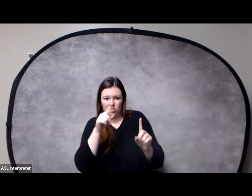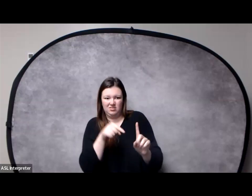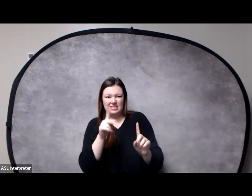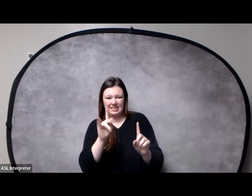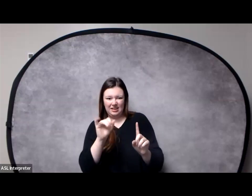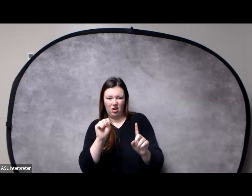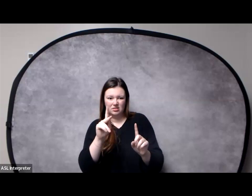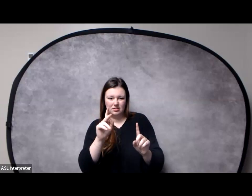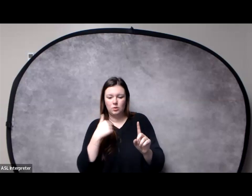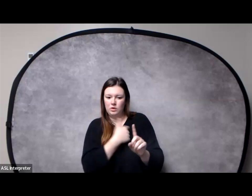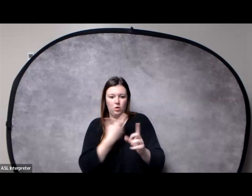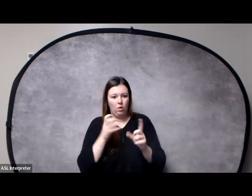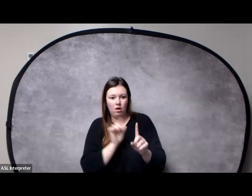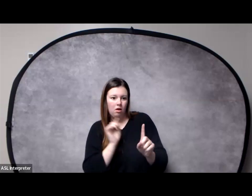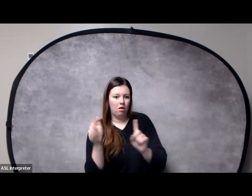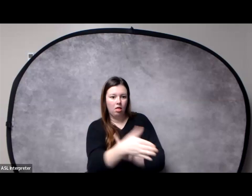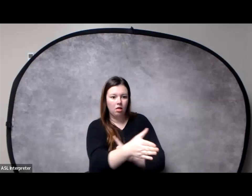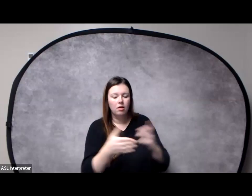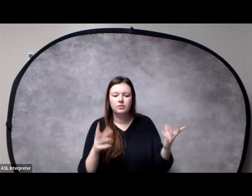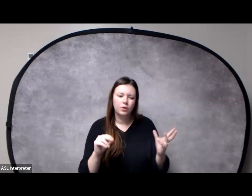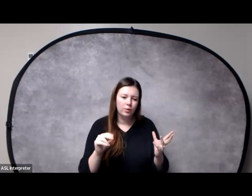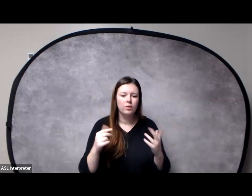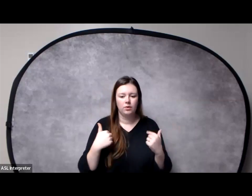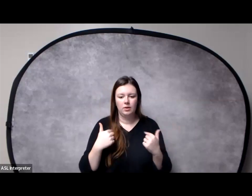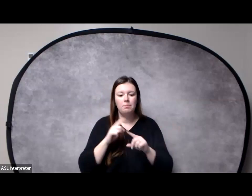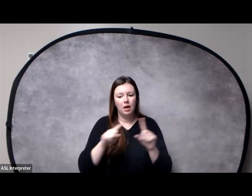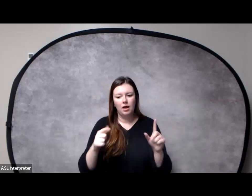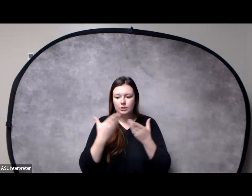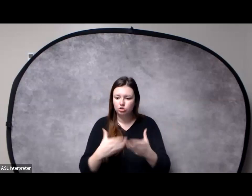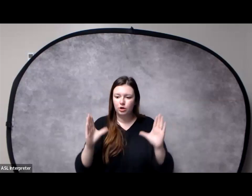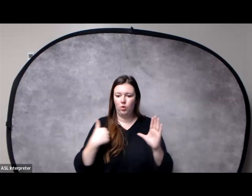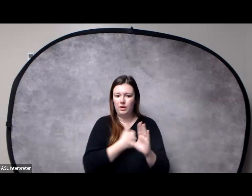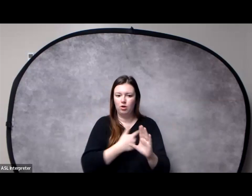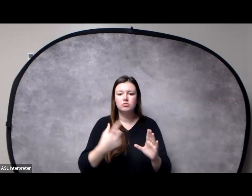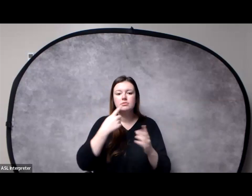But generally we are saying that Kiosks must be accessible and in instances or